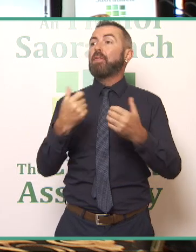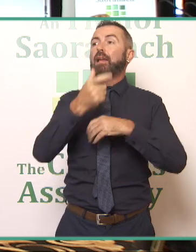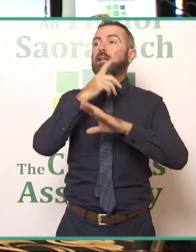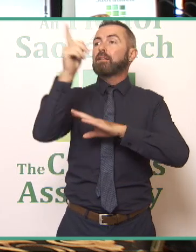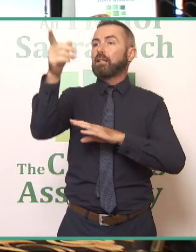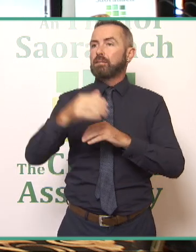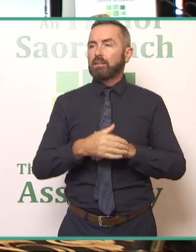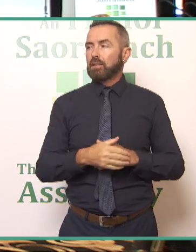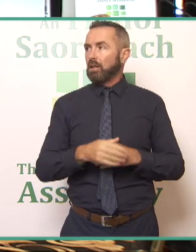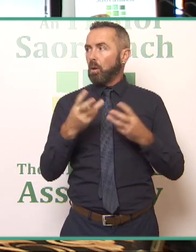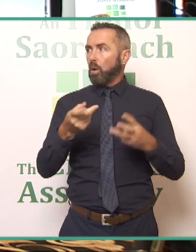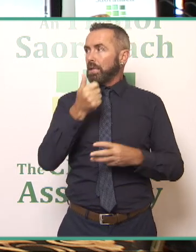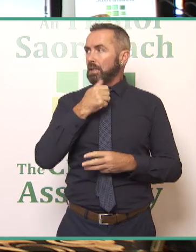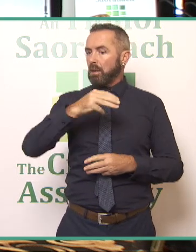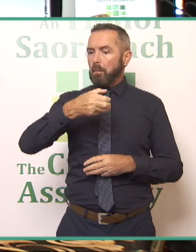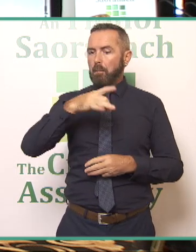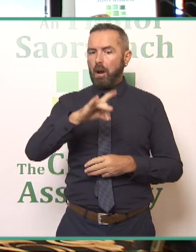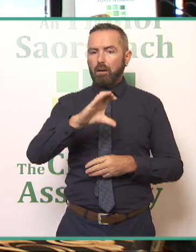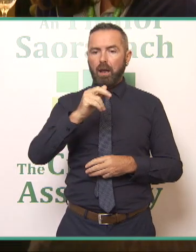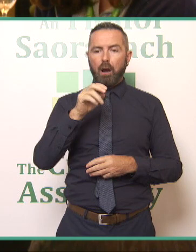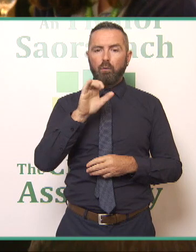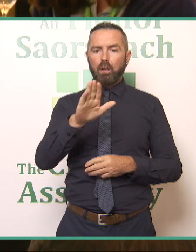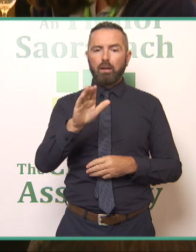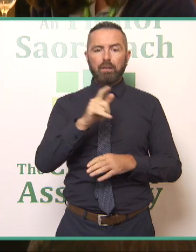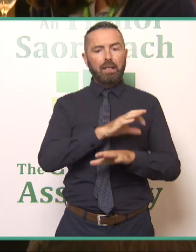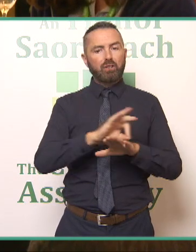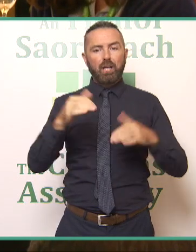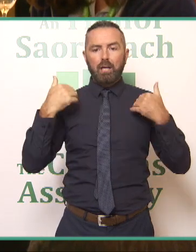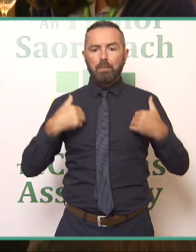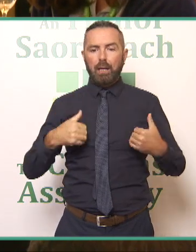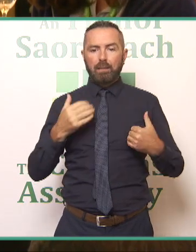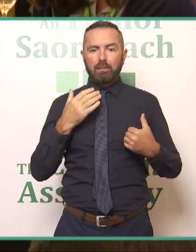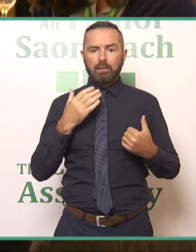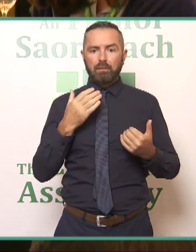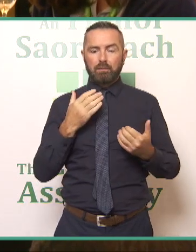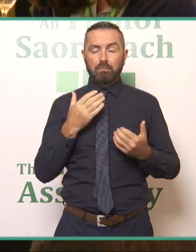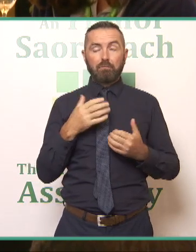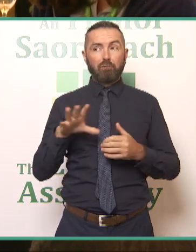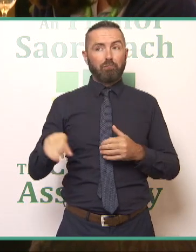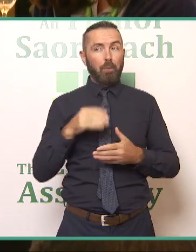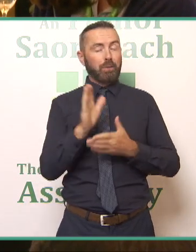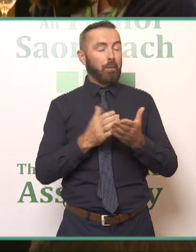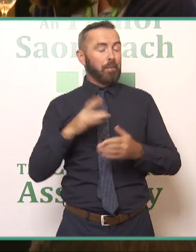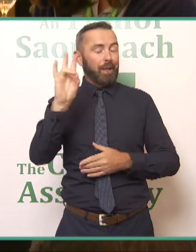ask Mark Carlin that gentleman has just taken away some of my question but the other part is